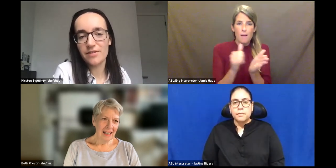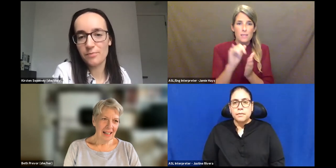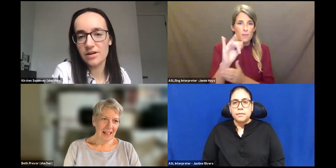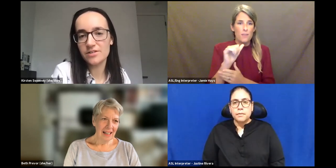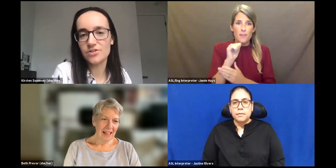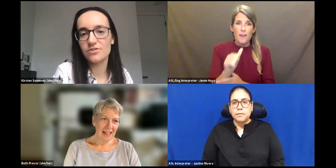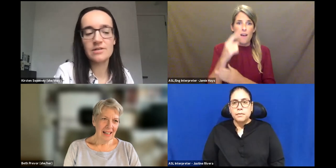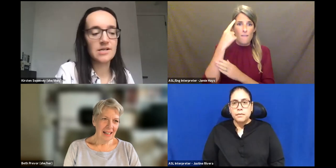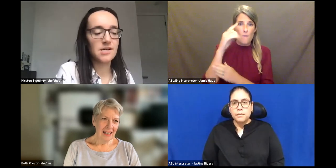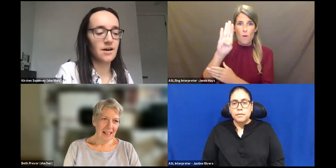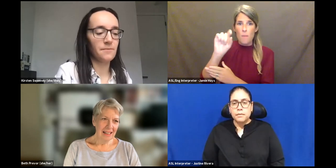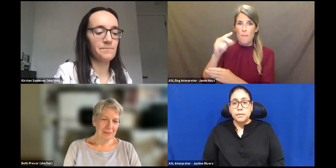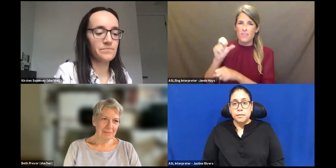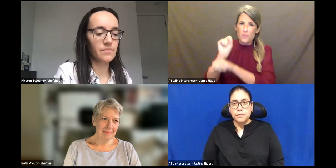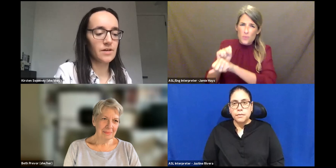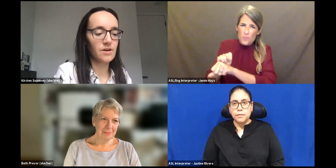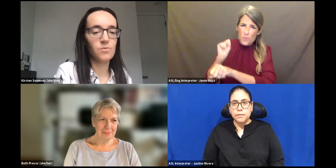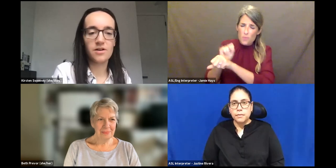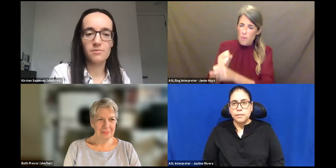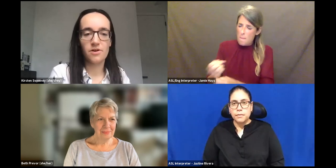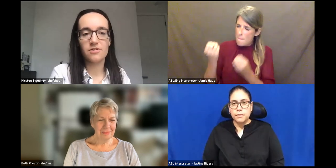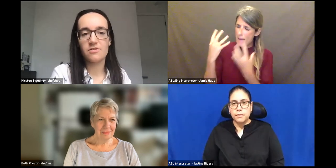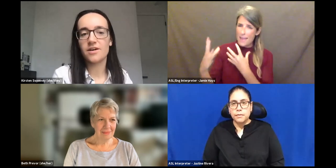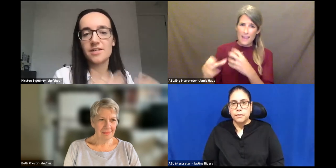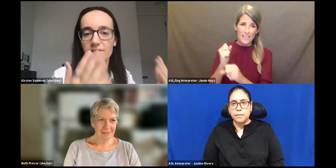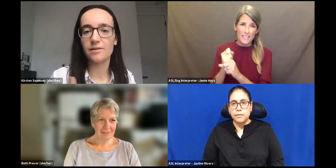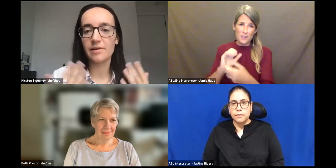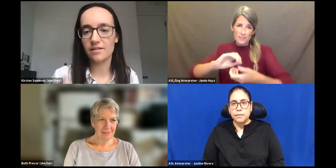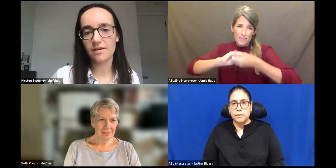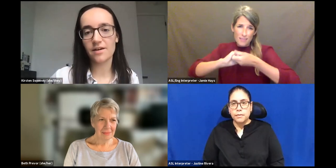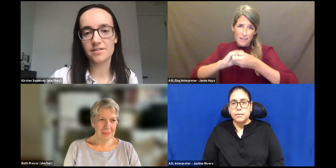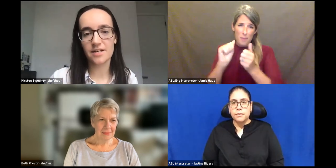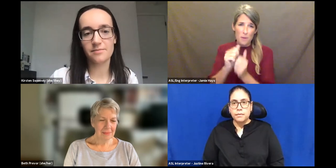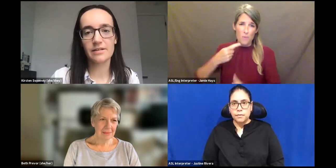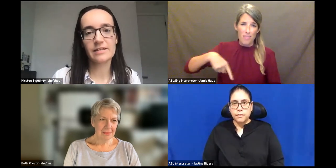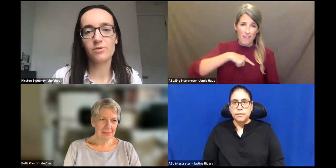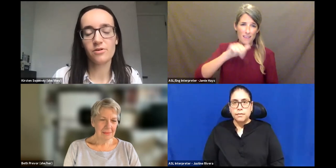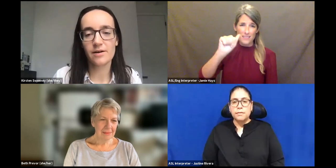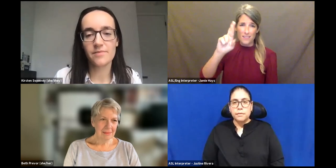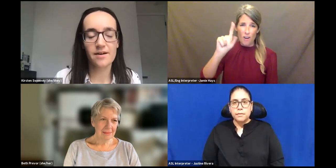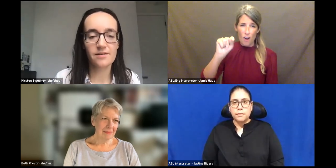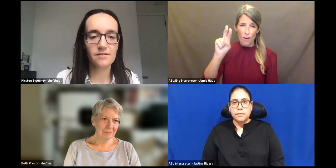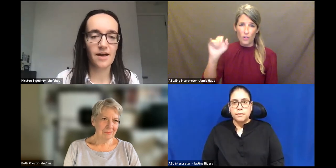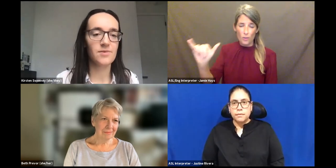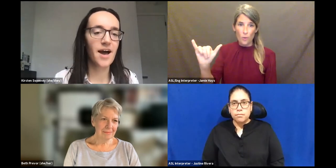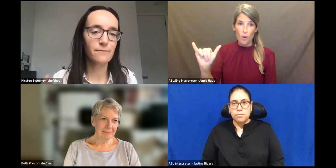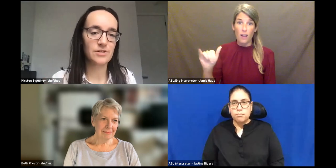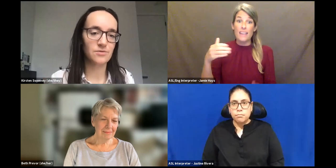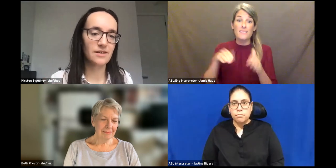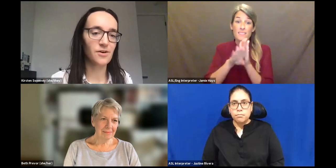Beth put into, you know, working with A.R.T./New York and developing the accessibility program that we have been doing